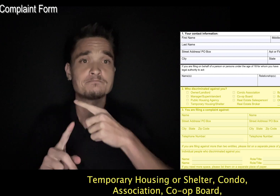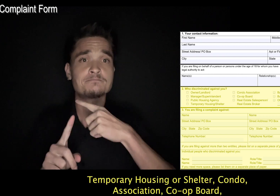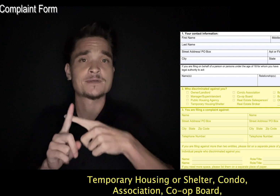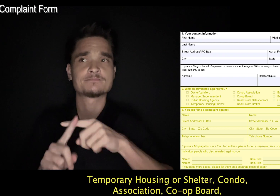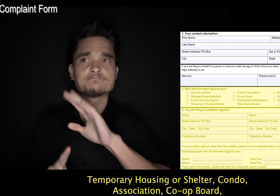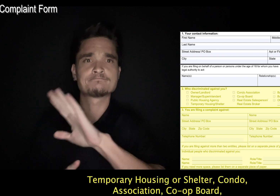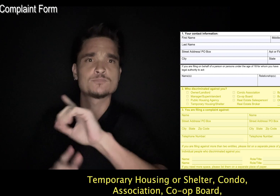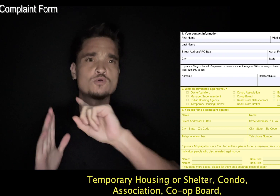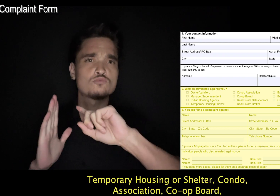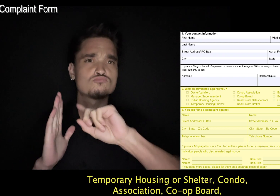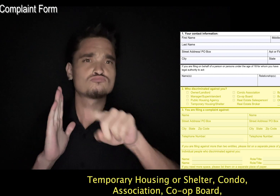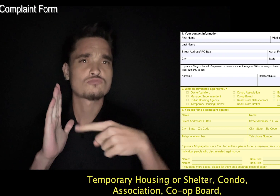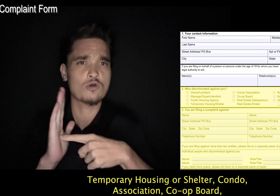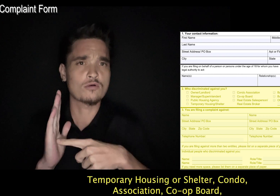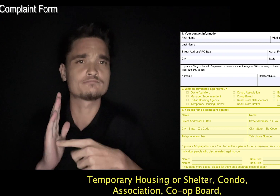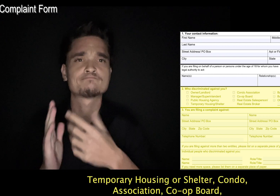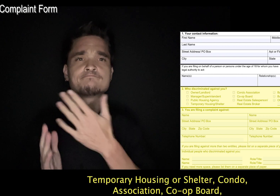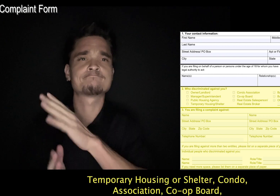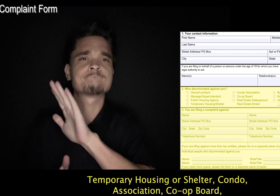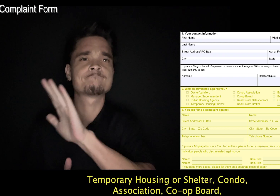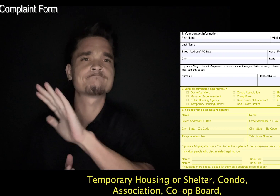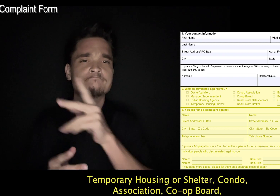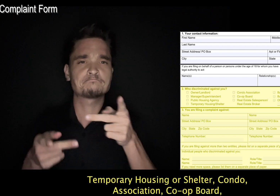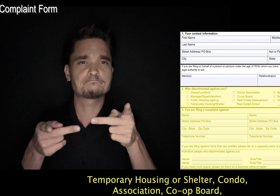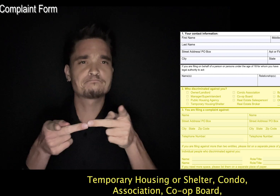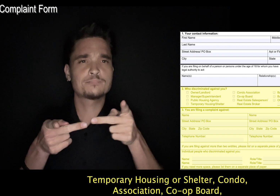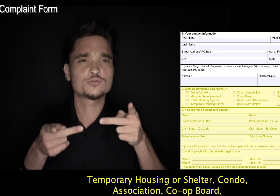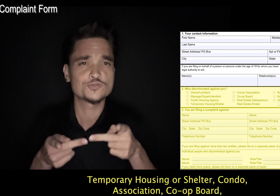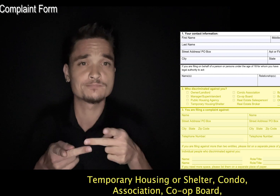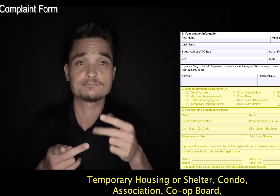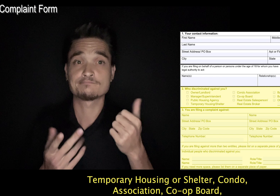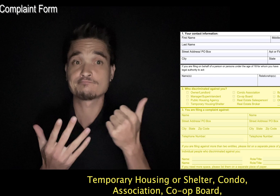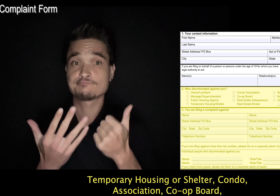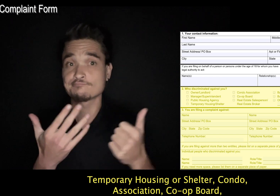Temporary Housing or Shelter, Condo, Association, Co-op Board,